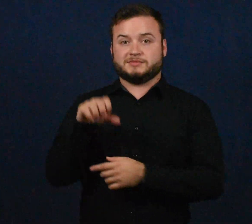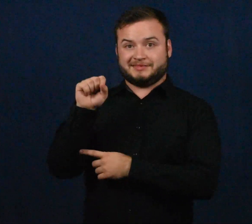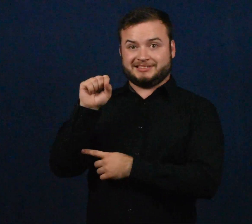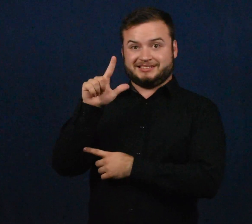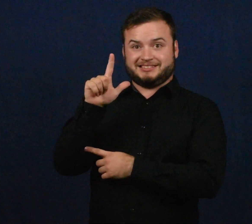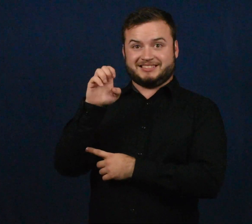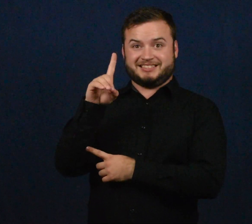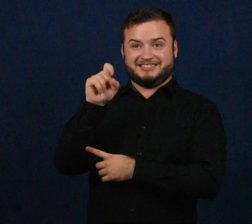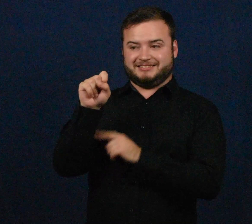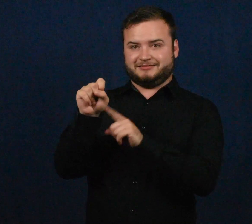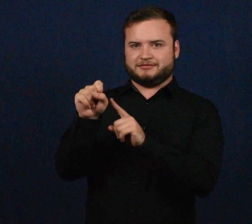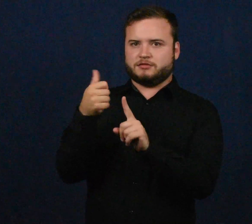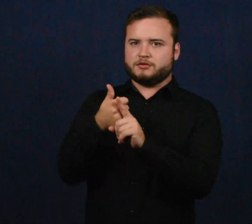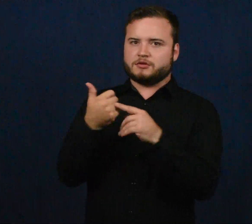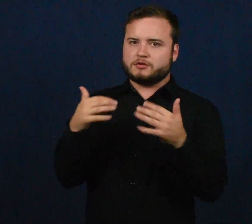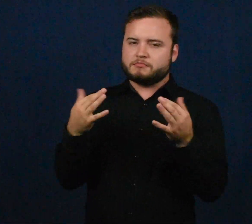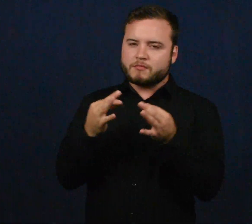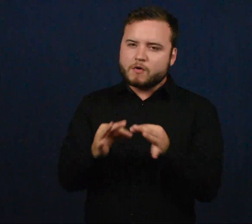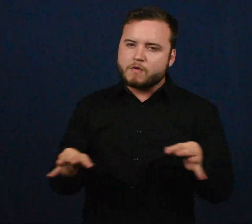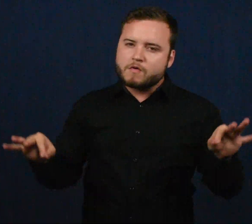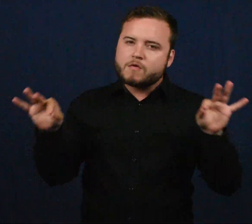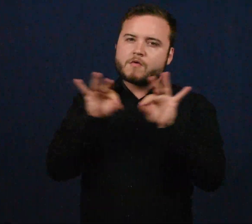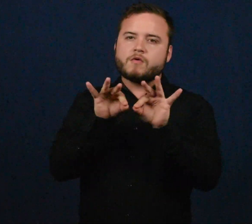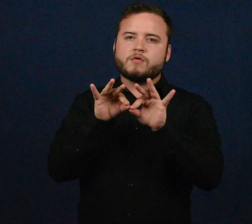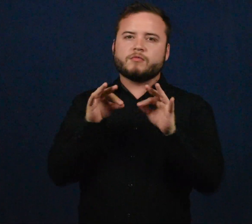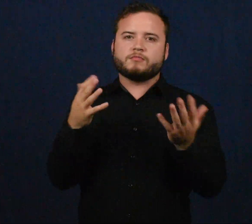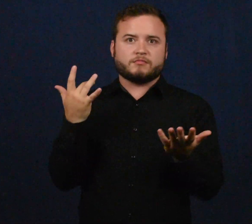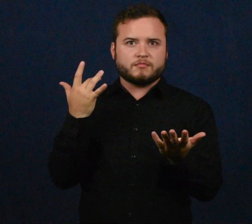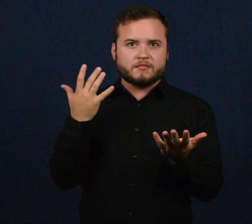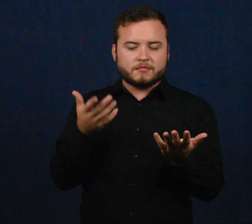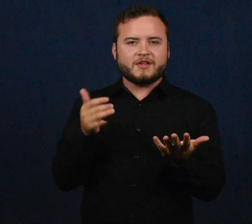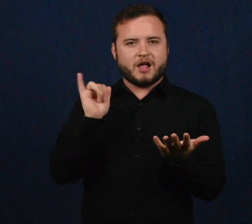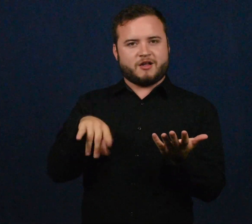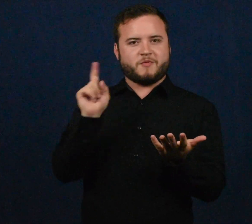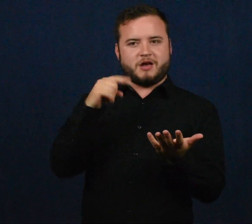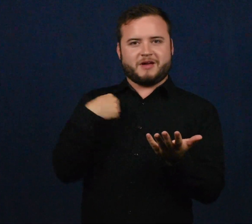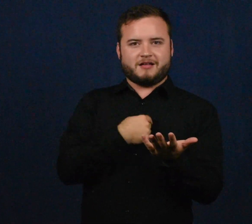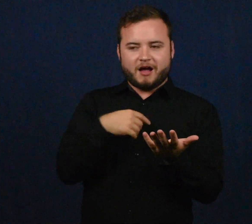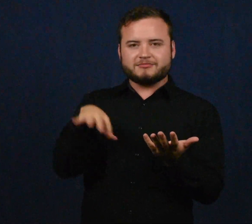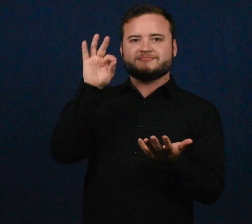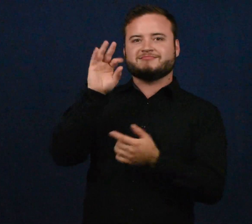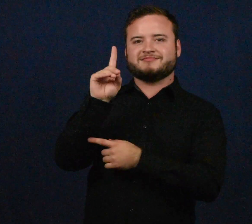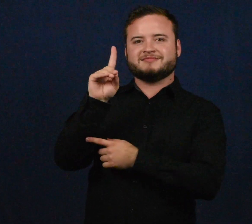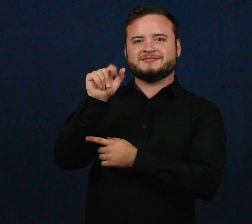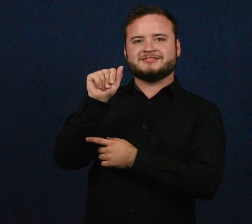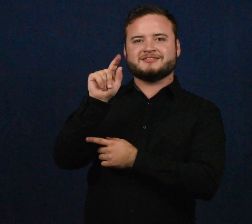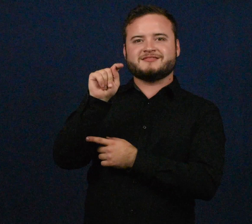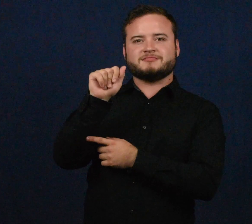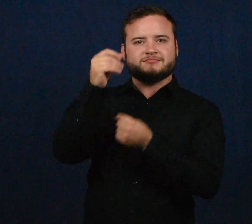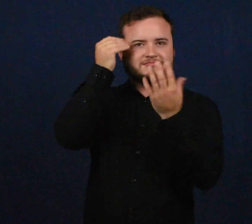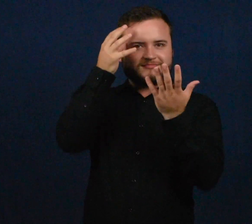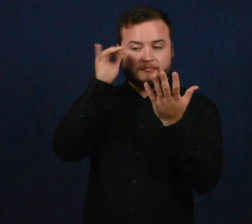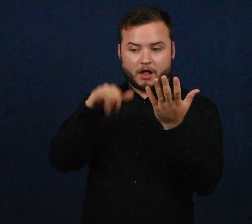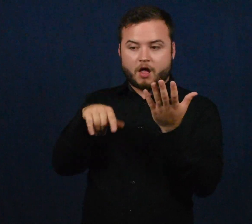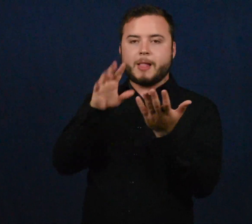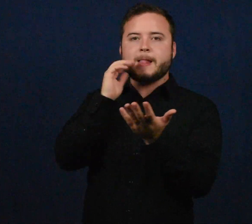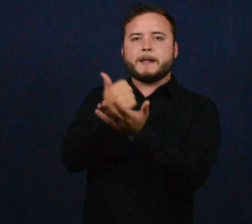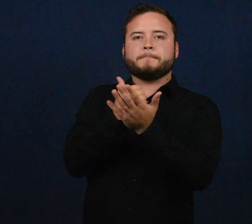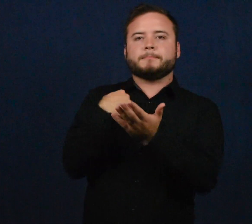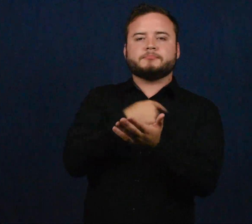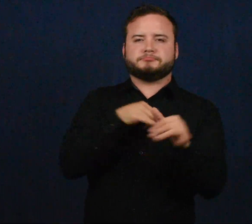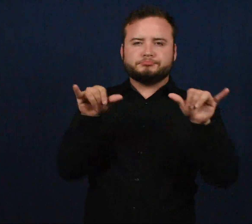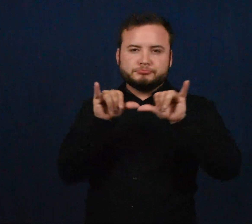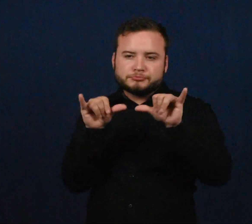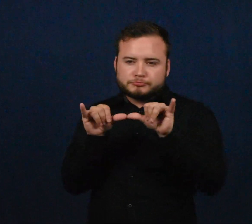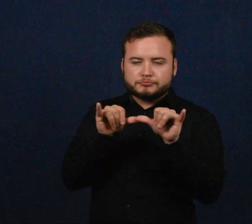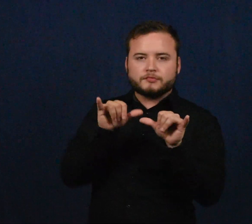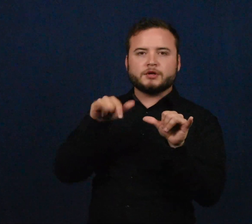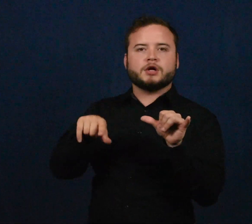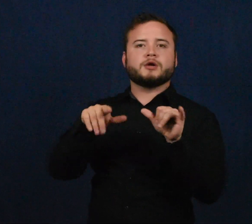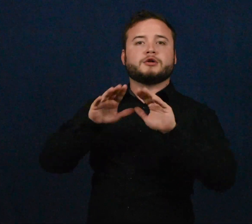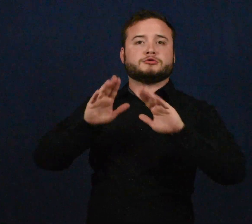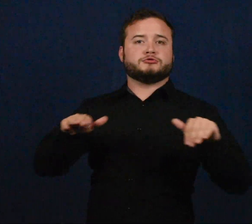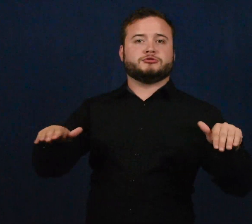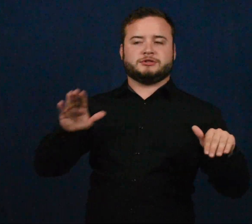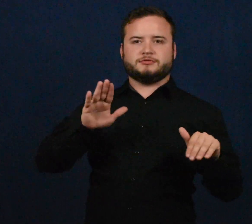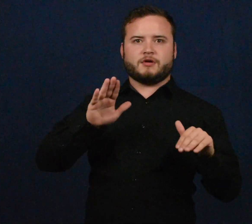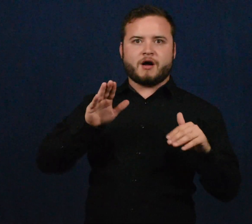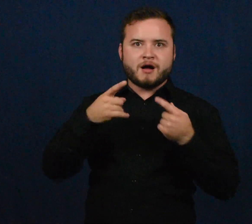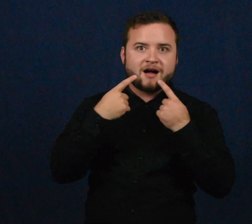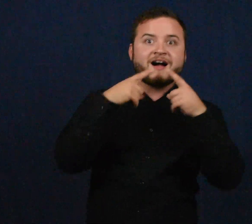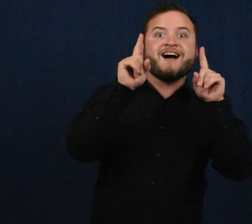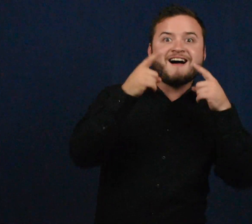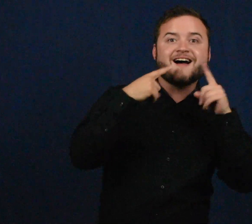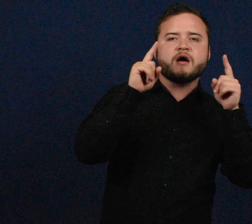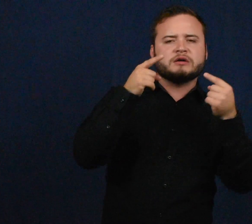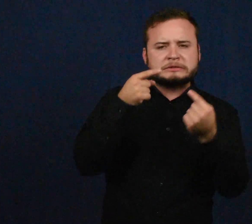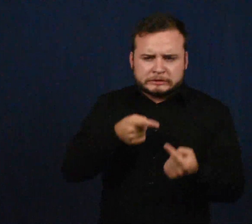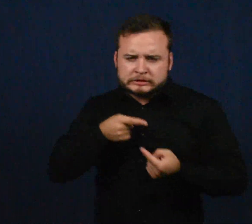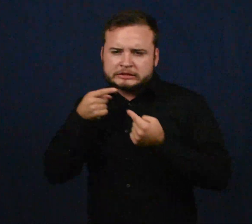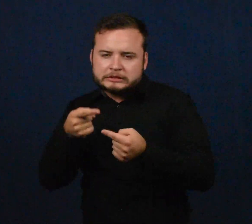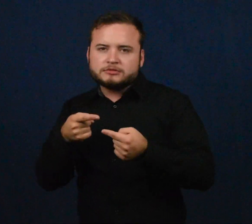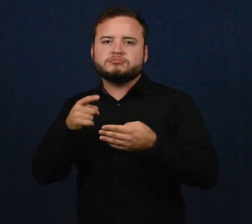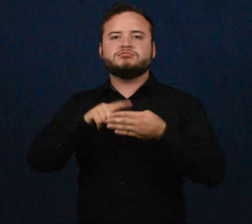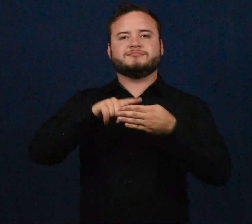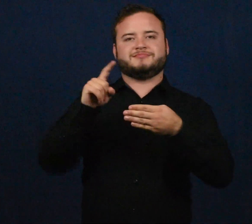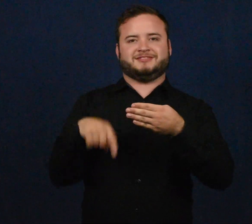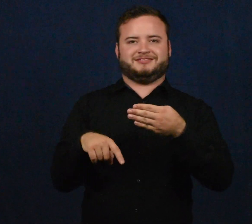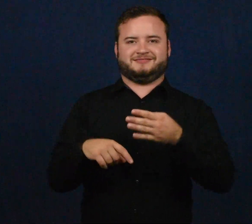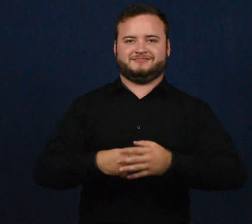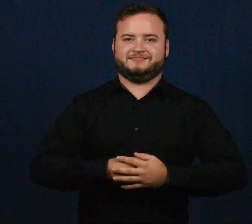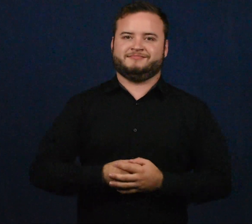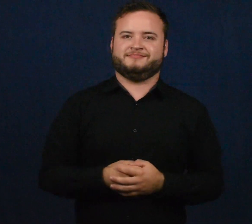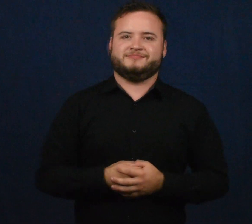SLEDS is important to use as this is where we get the data to measure outcomes for children.